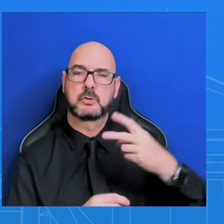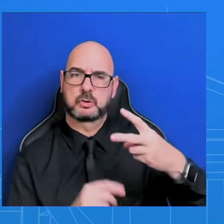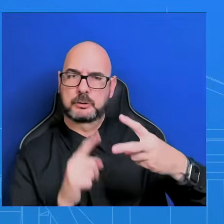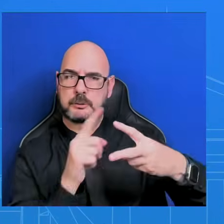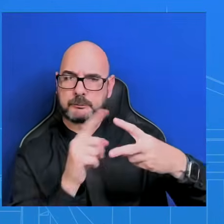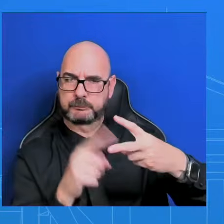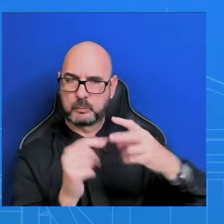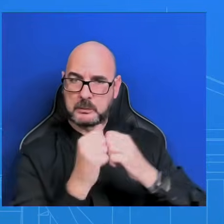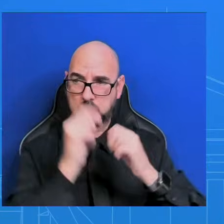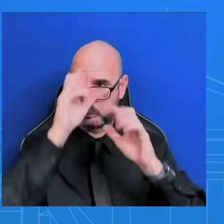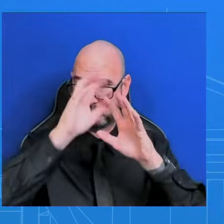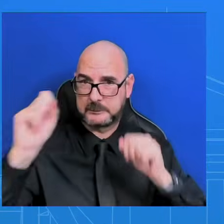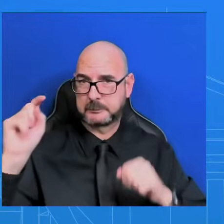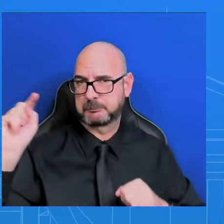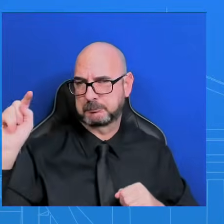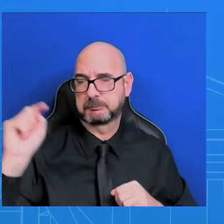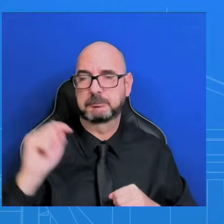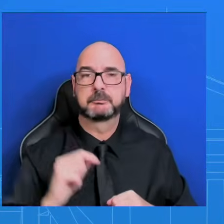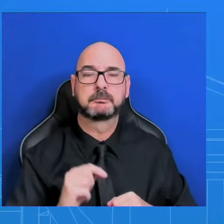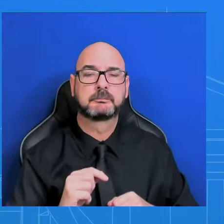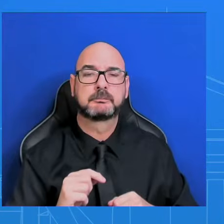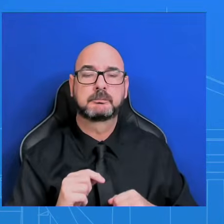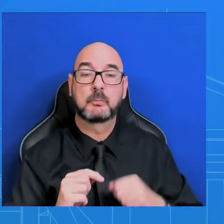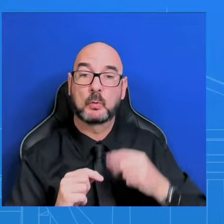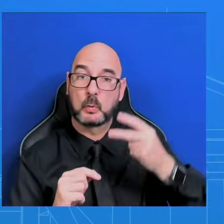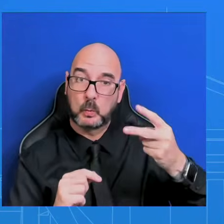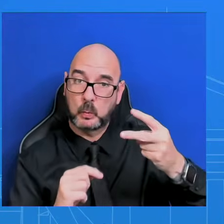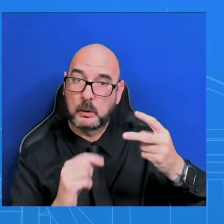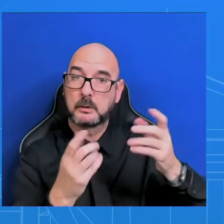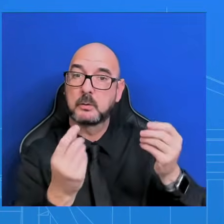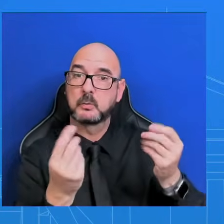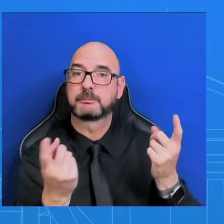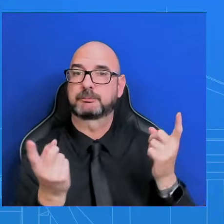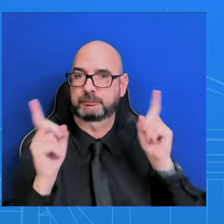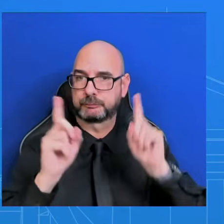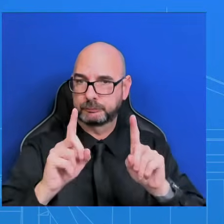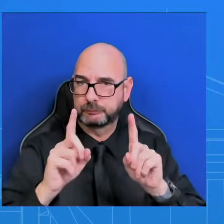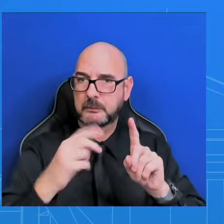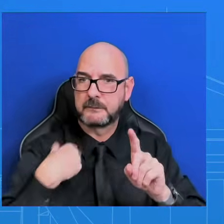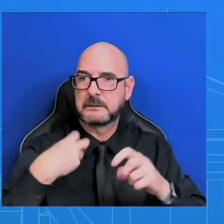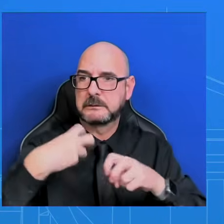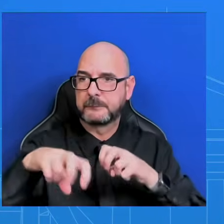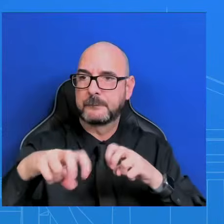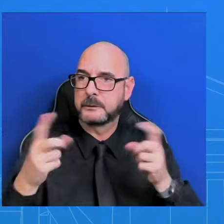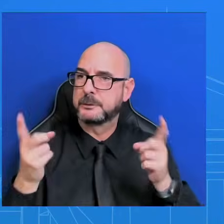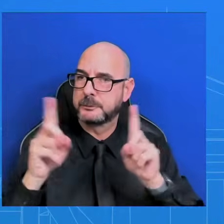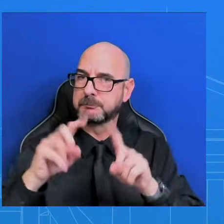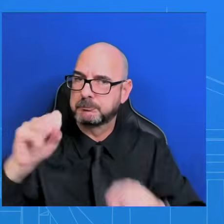has been and how much hard work there's going to be ahead for all of us to try to get there.